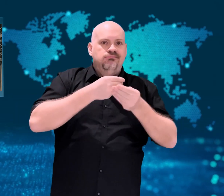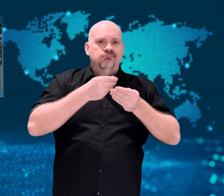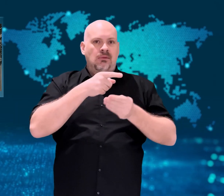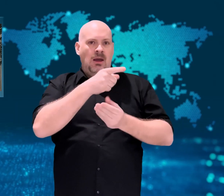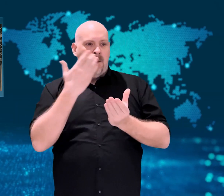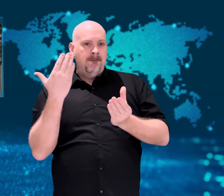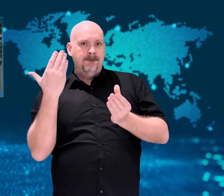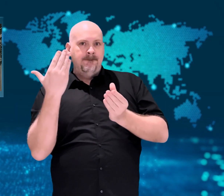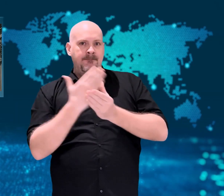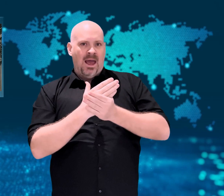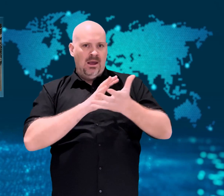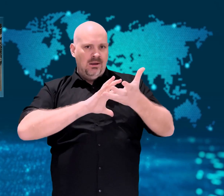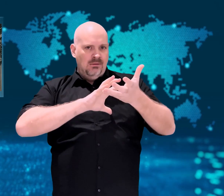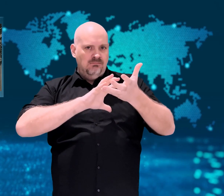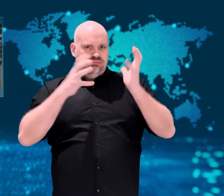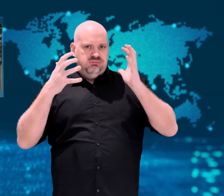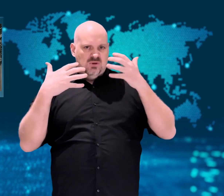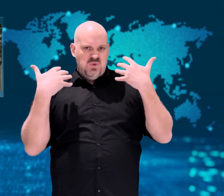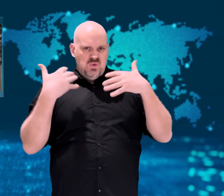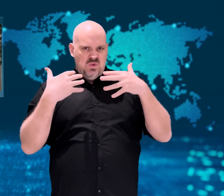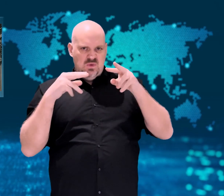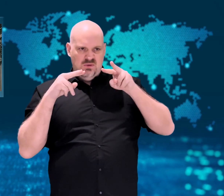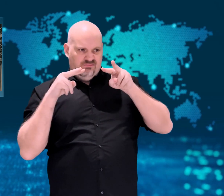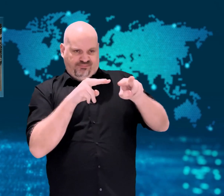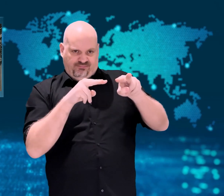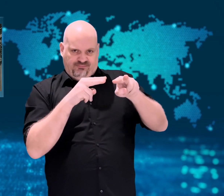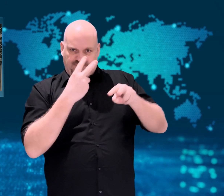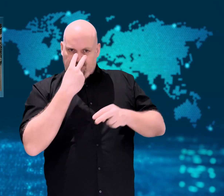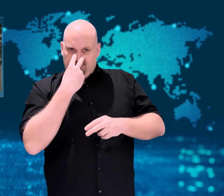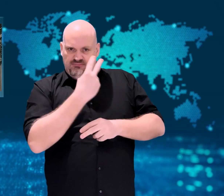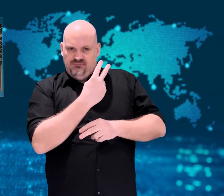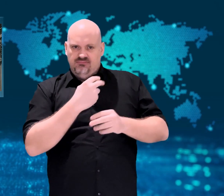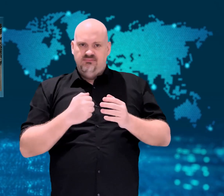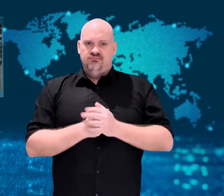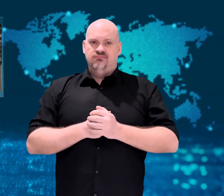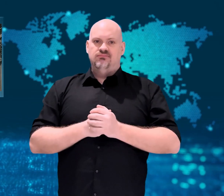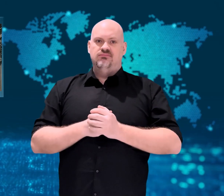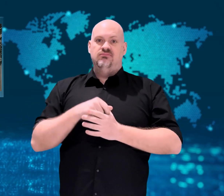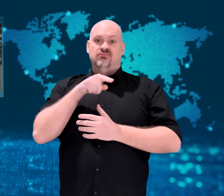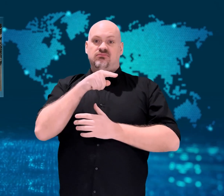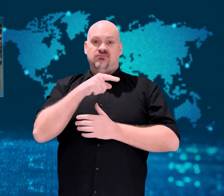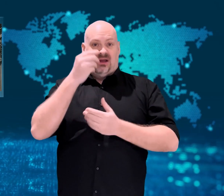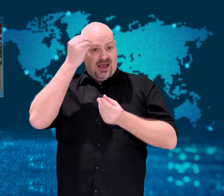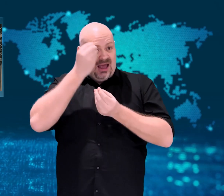accounts holding over $100 billion USD.